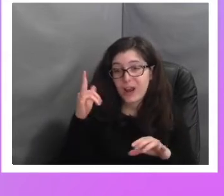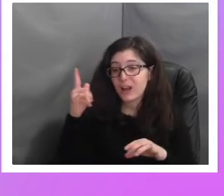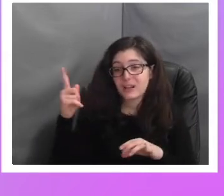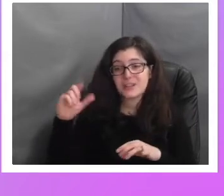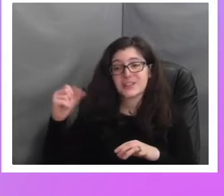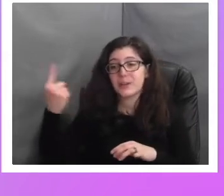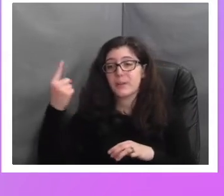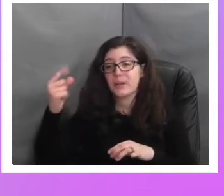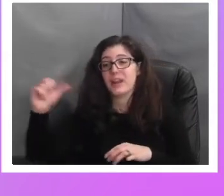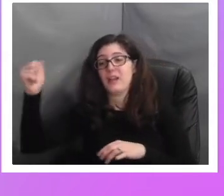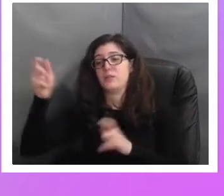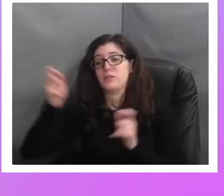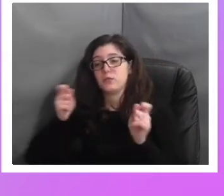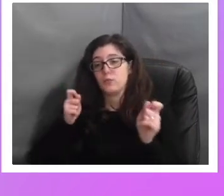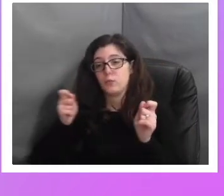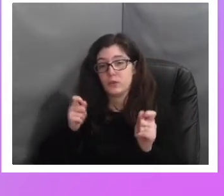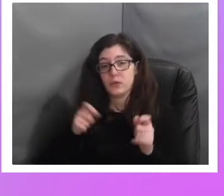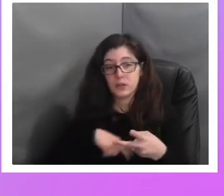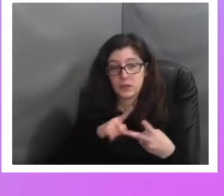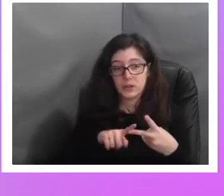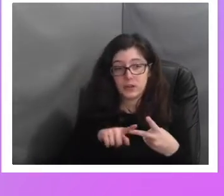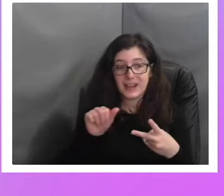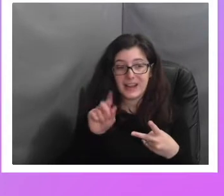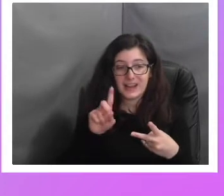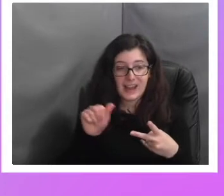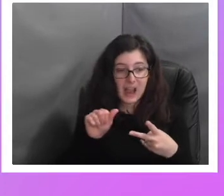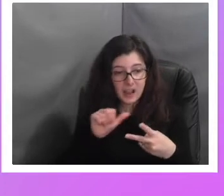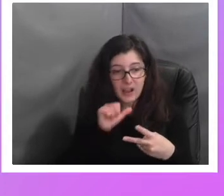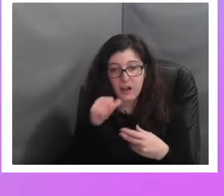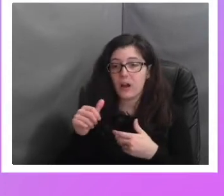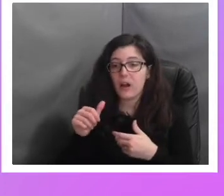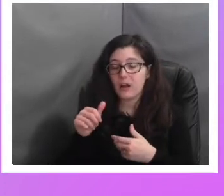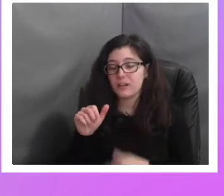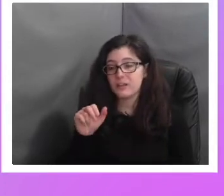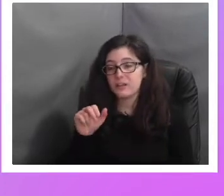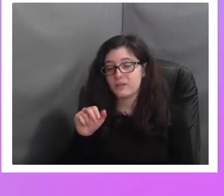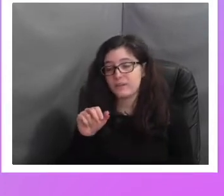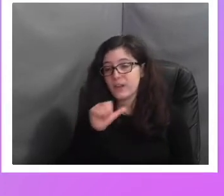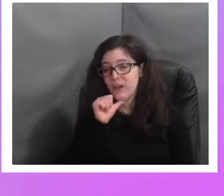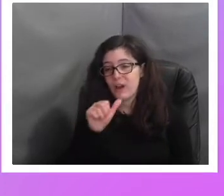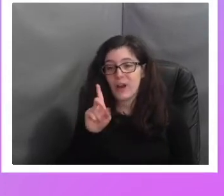In the ADA, it's undue burden or fundamental alteration. Someone with the appropriate authorities